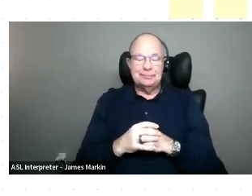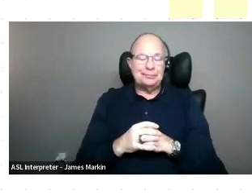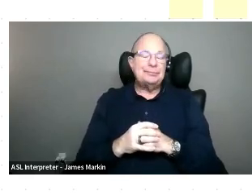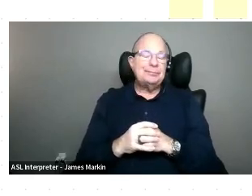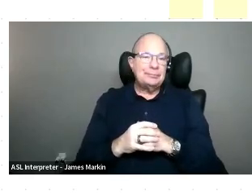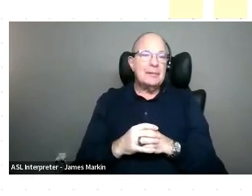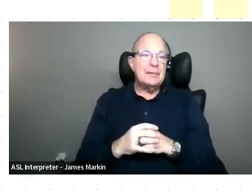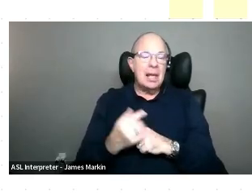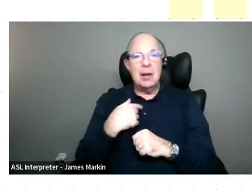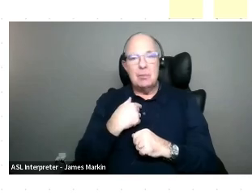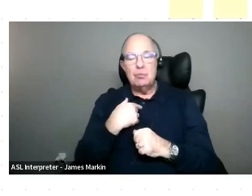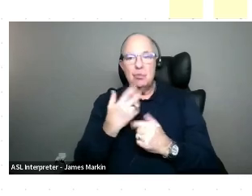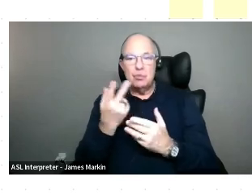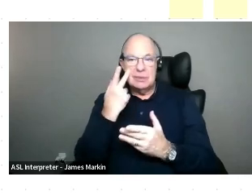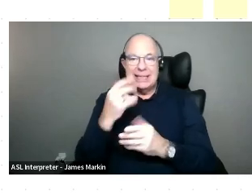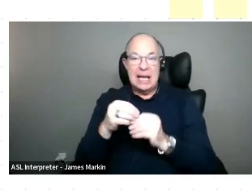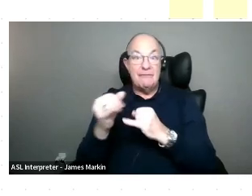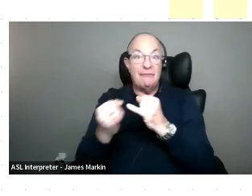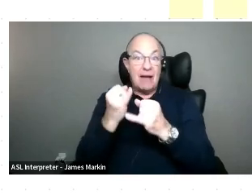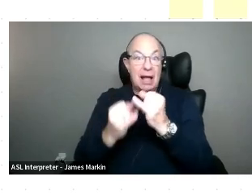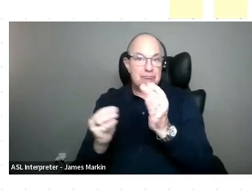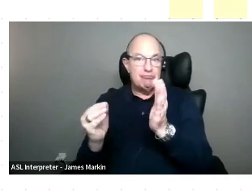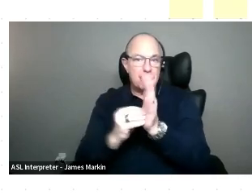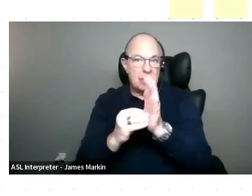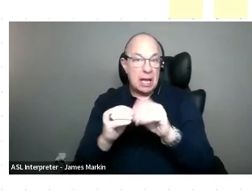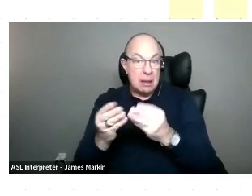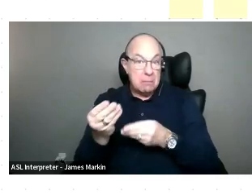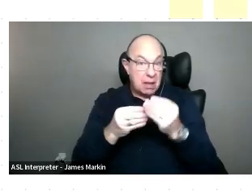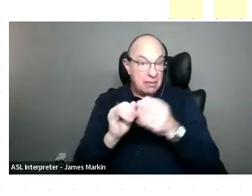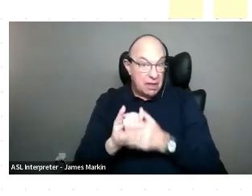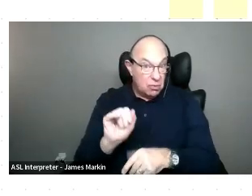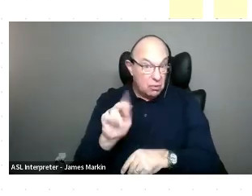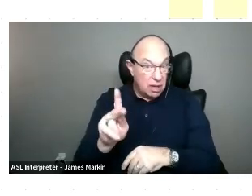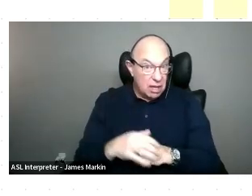Jamie Corbett: want that to be in the final budget? Is… is that sufficient?